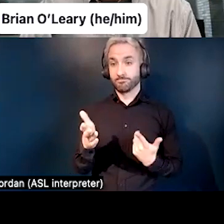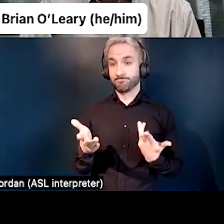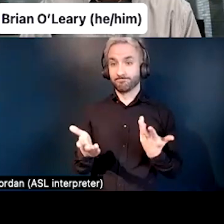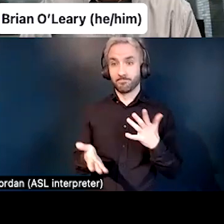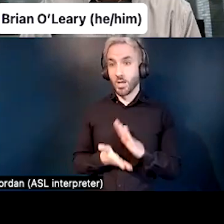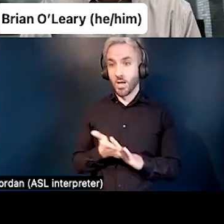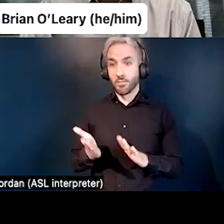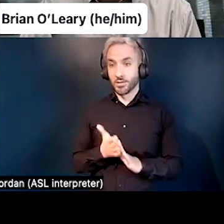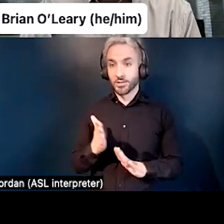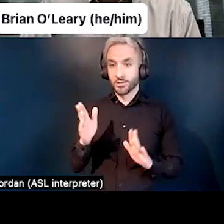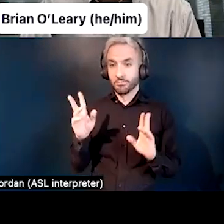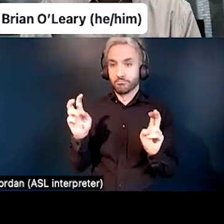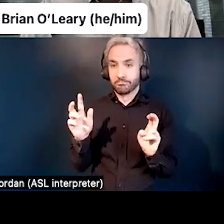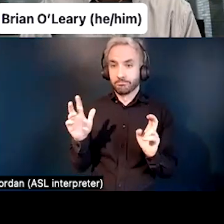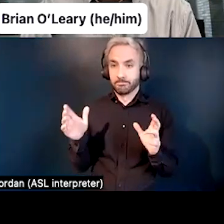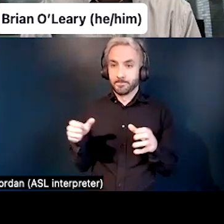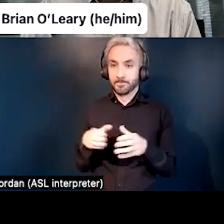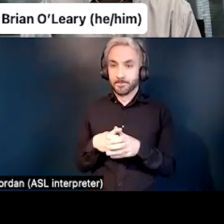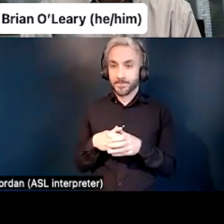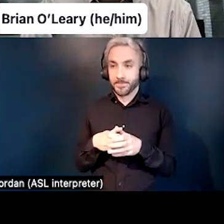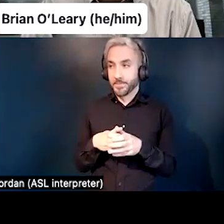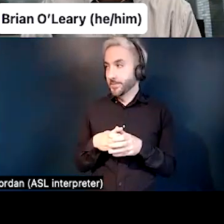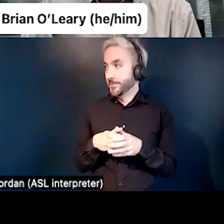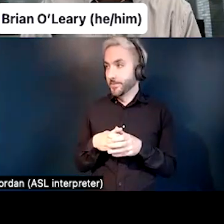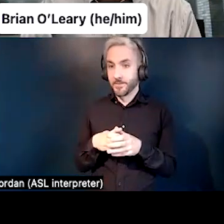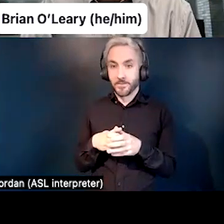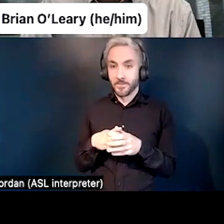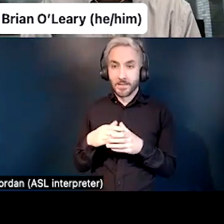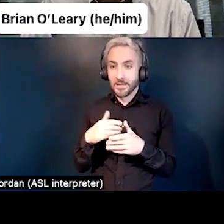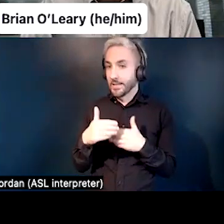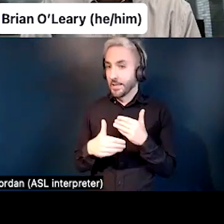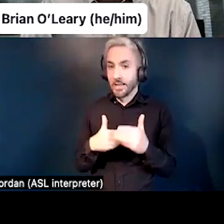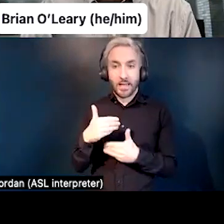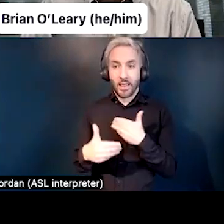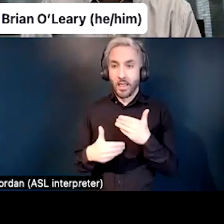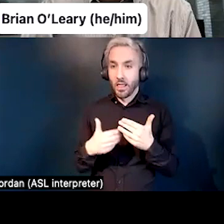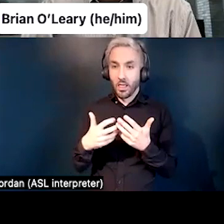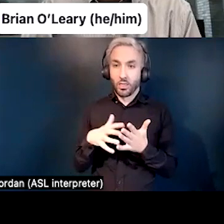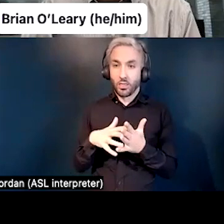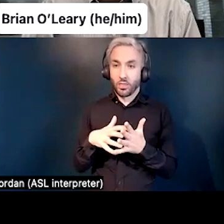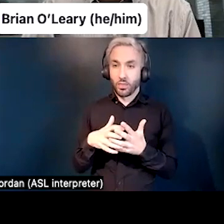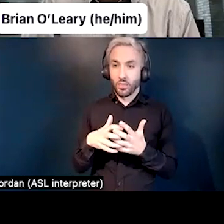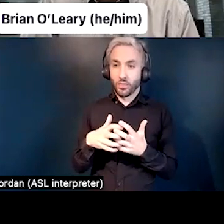industry ineffectively, inefficiently, and that puts us at risk. And I think there is